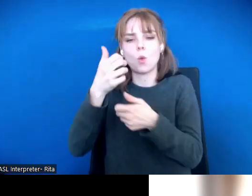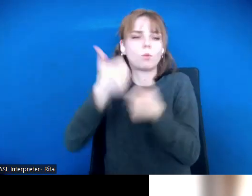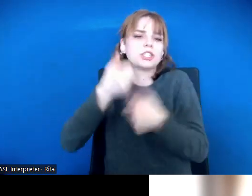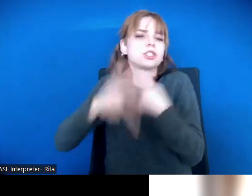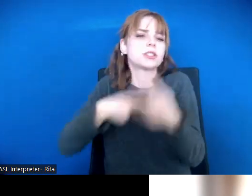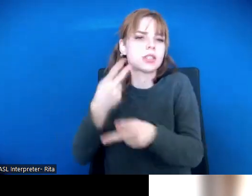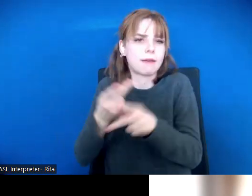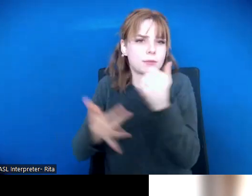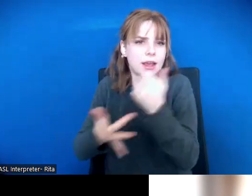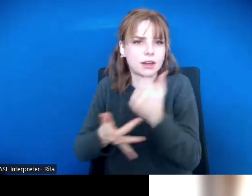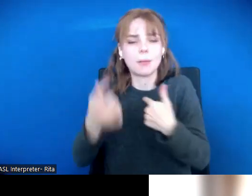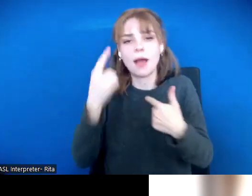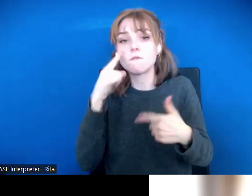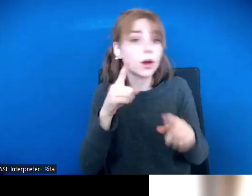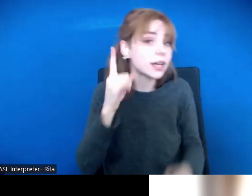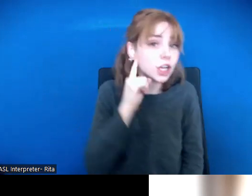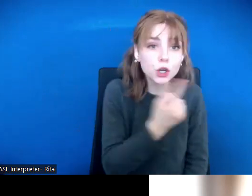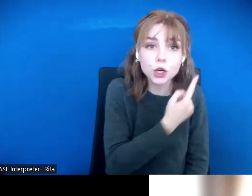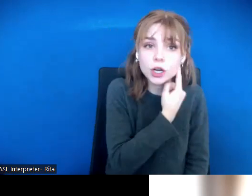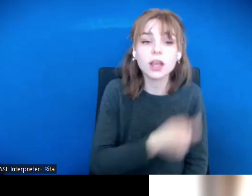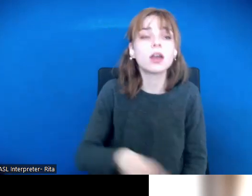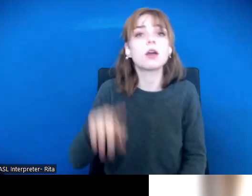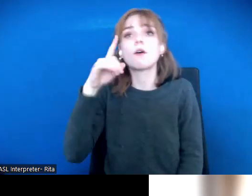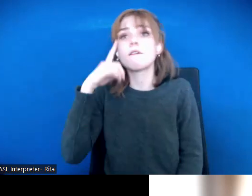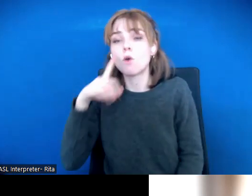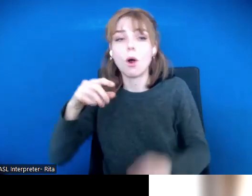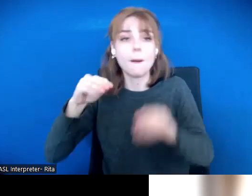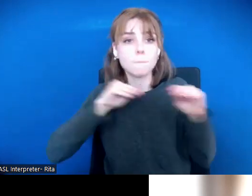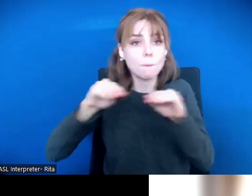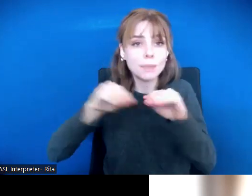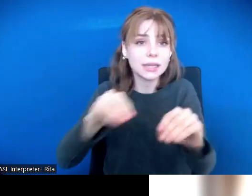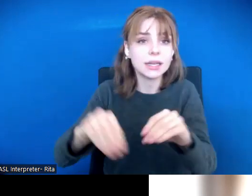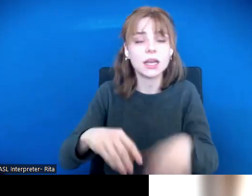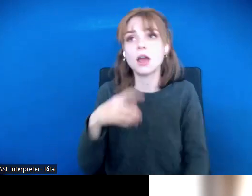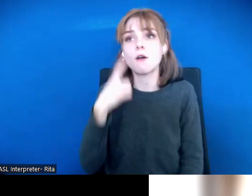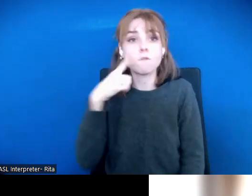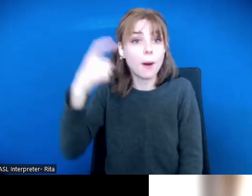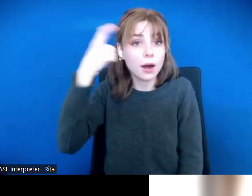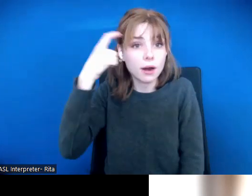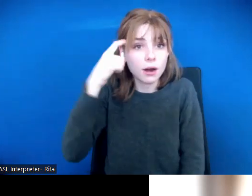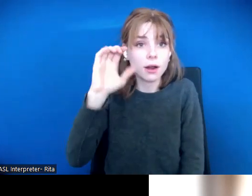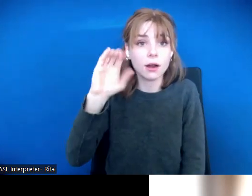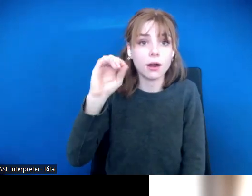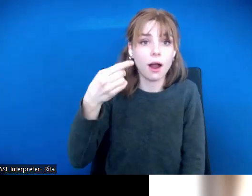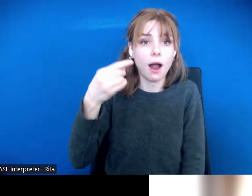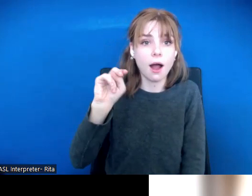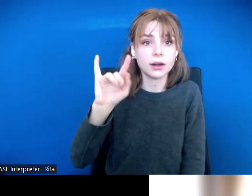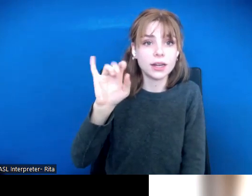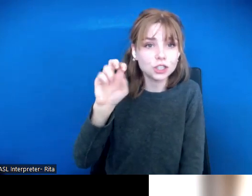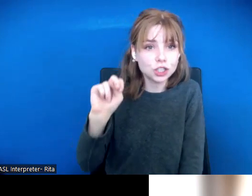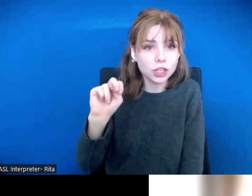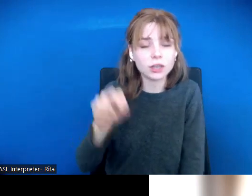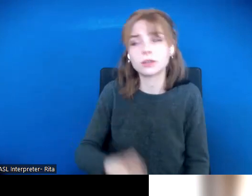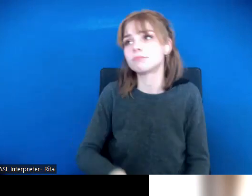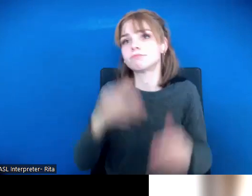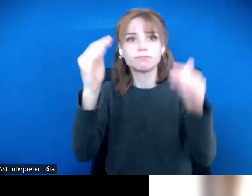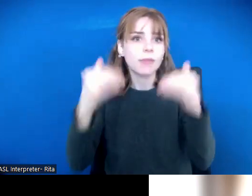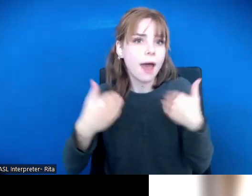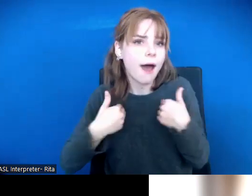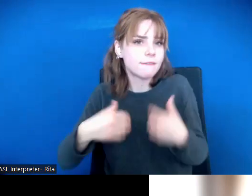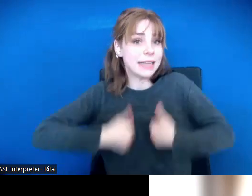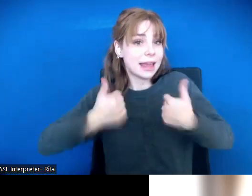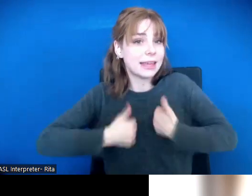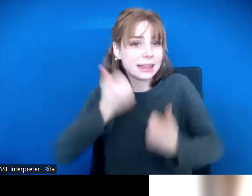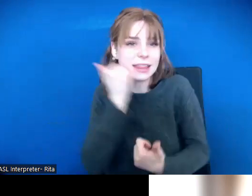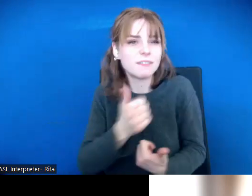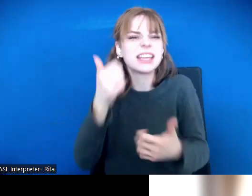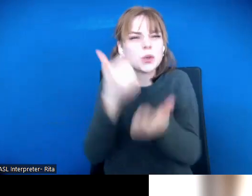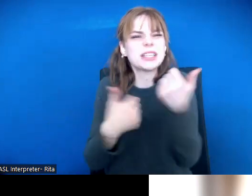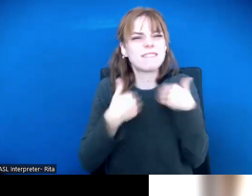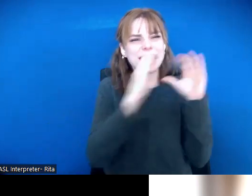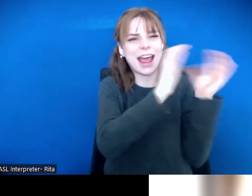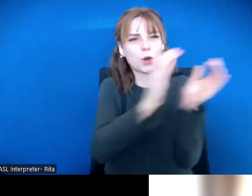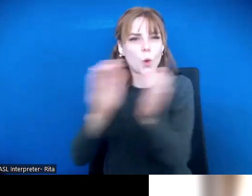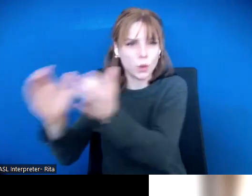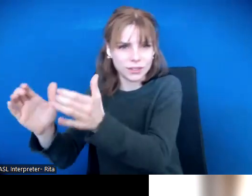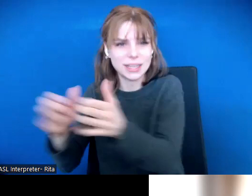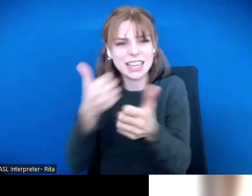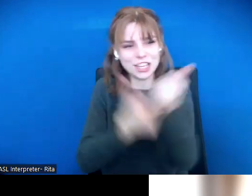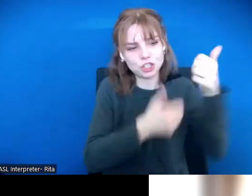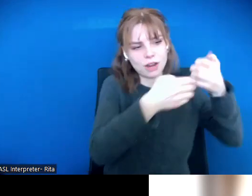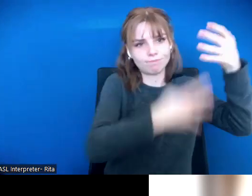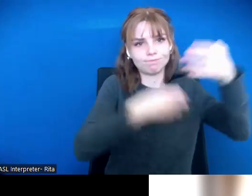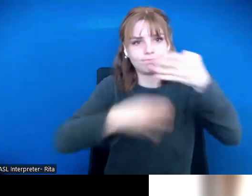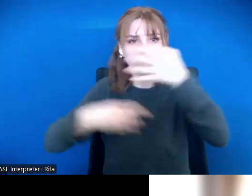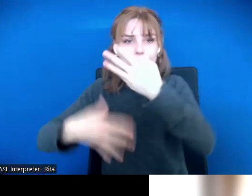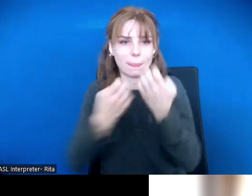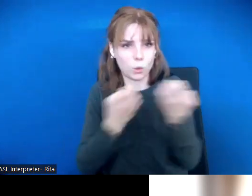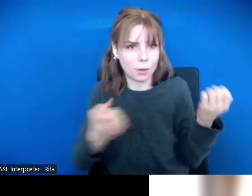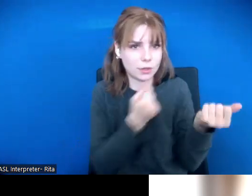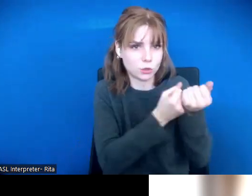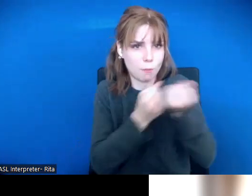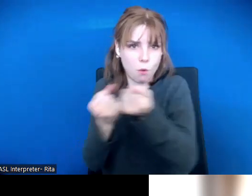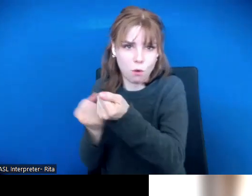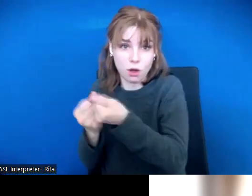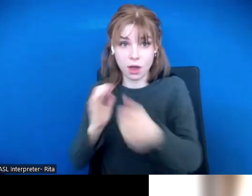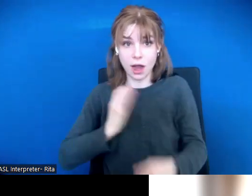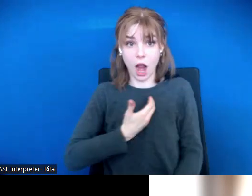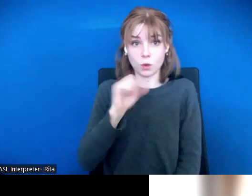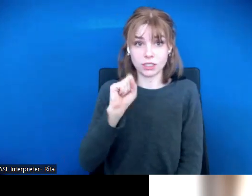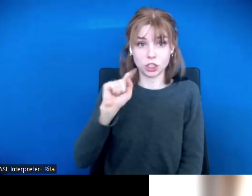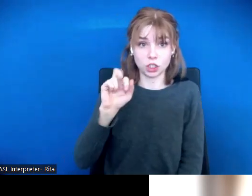So, the Feds have dictated to us different types of technology.